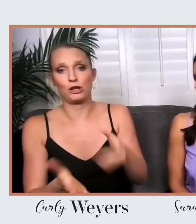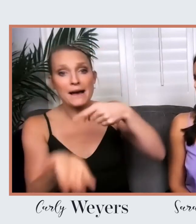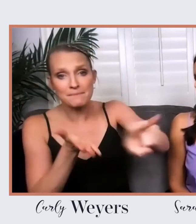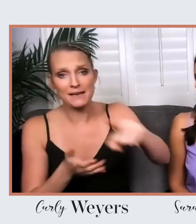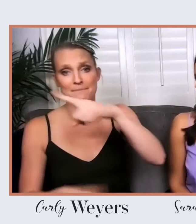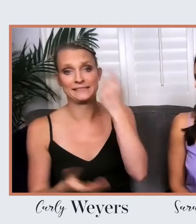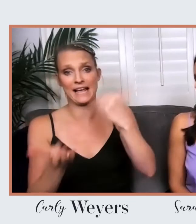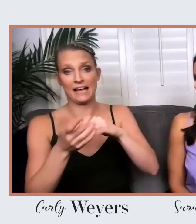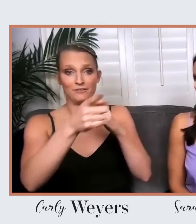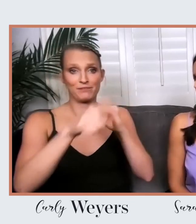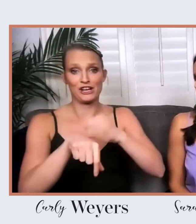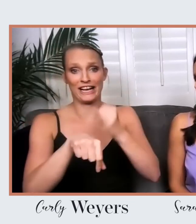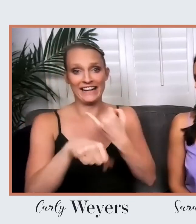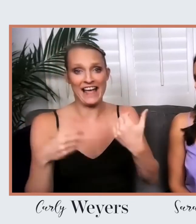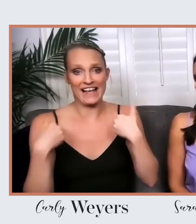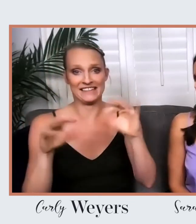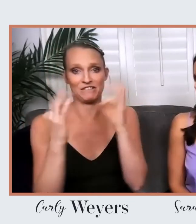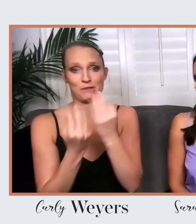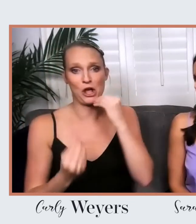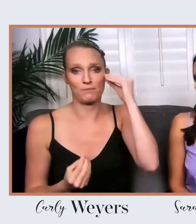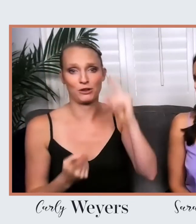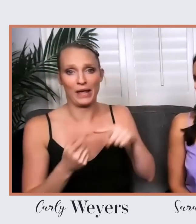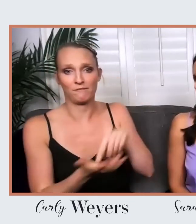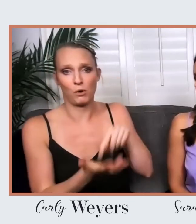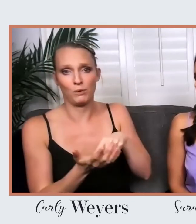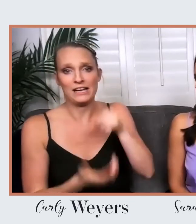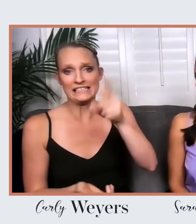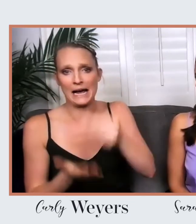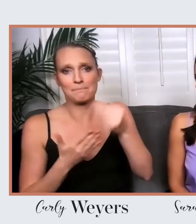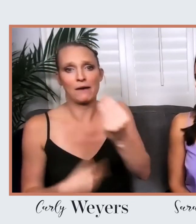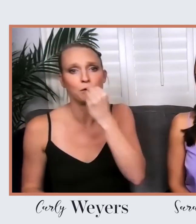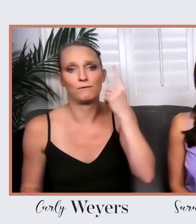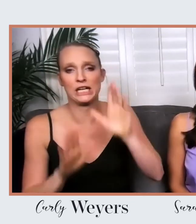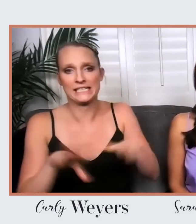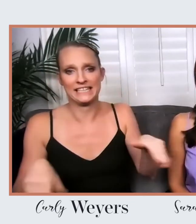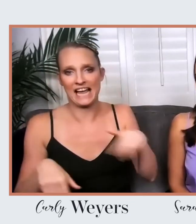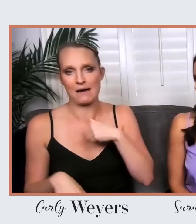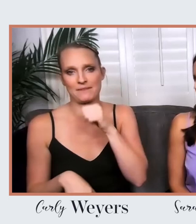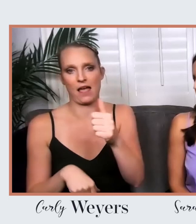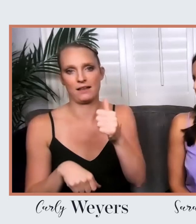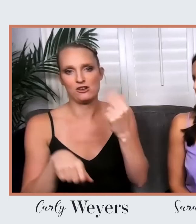is responsible for paying for that, so again, Jenny has a family and a home to afford feed her children.